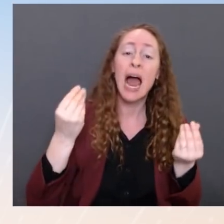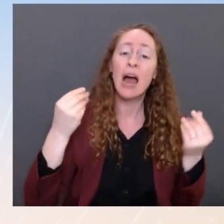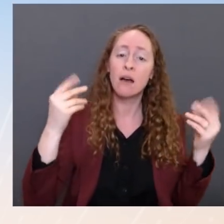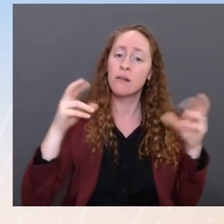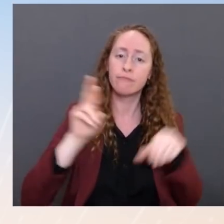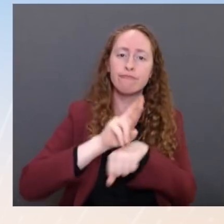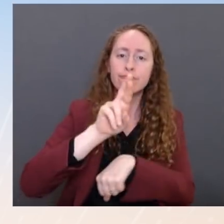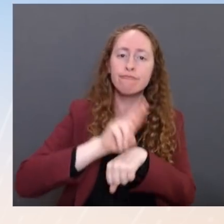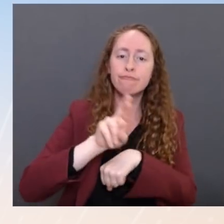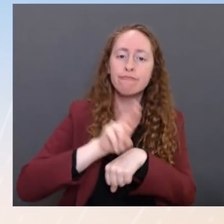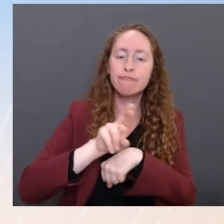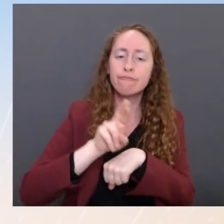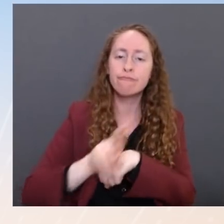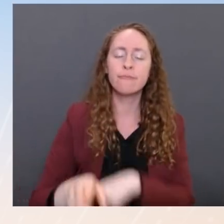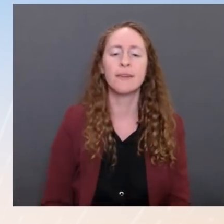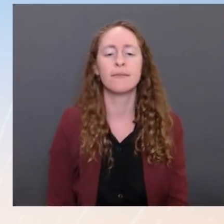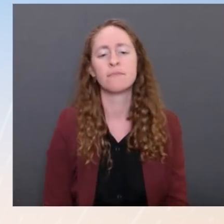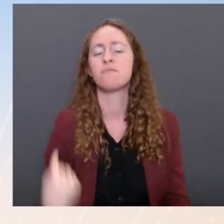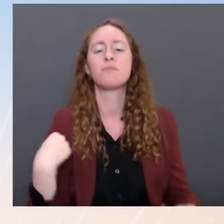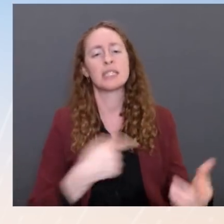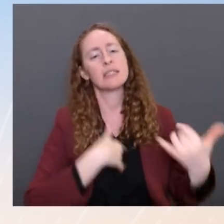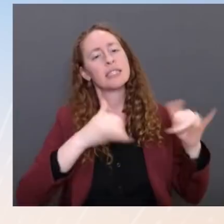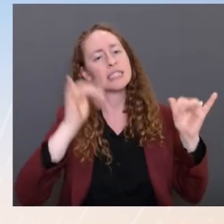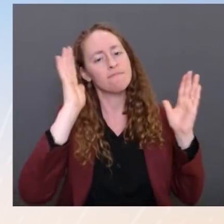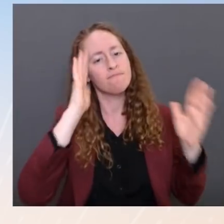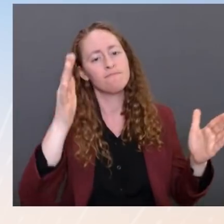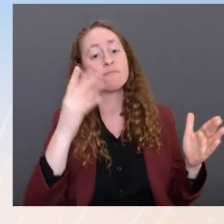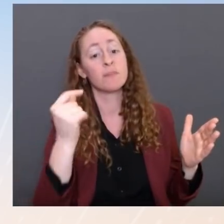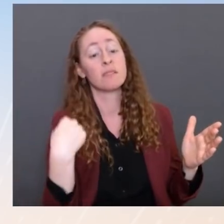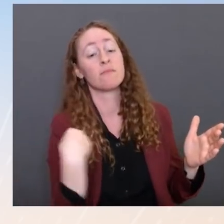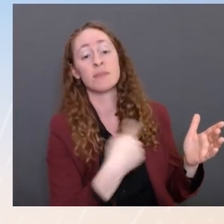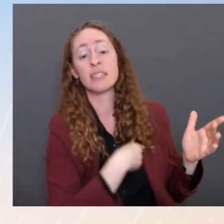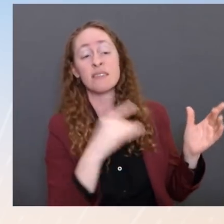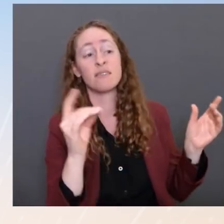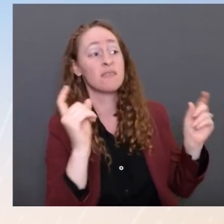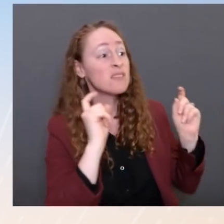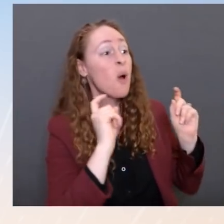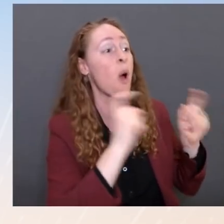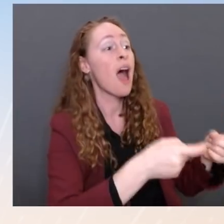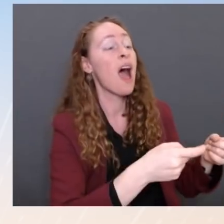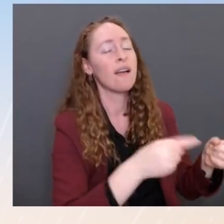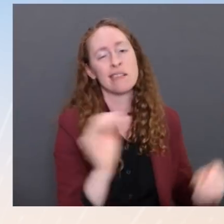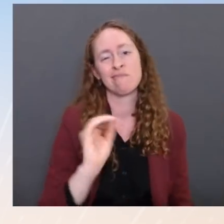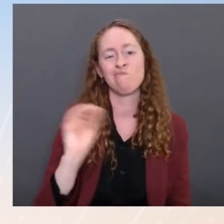you know, from the United States supply. The Press: And then just briefly on crypto. As you know, the crypto market is in something of a tailspin.